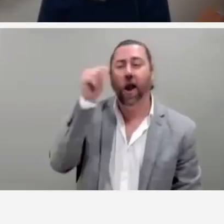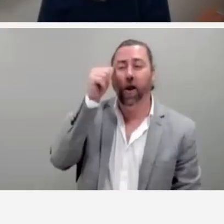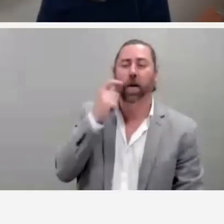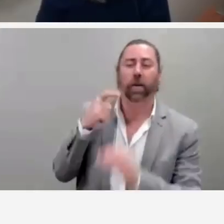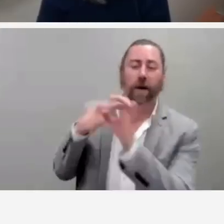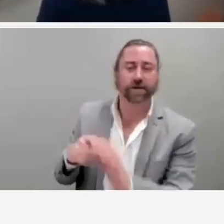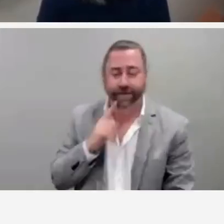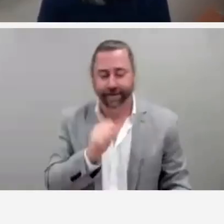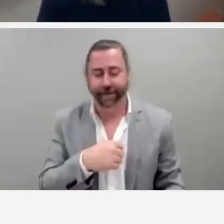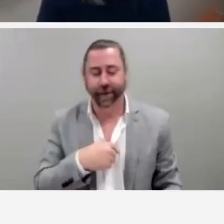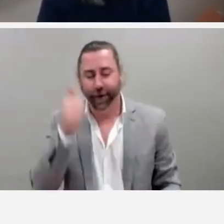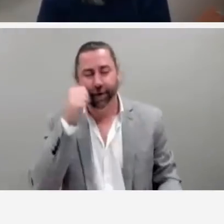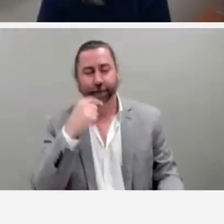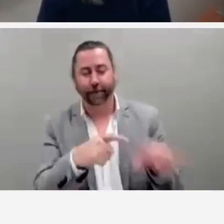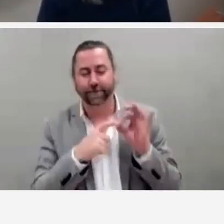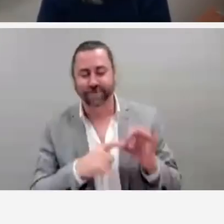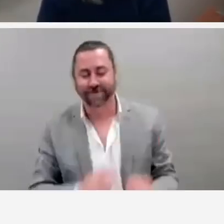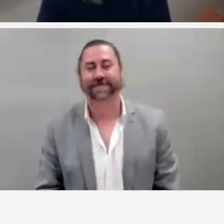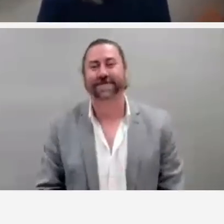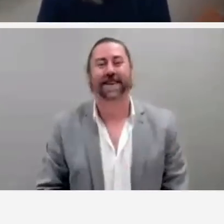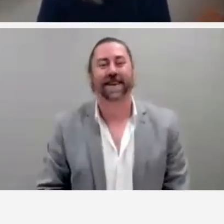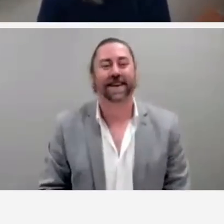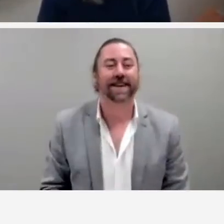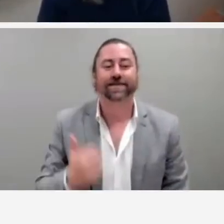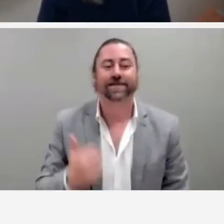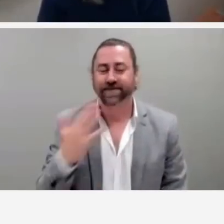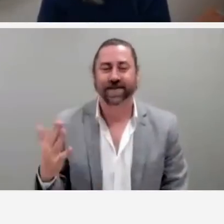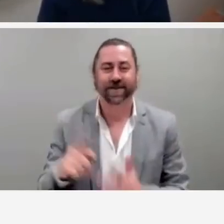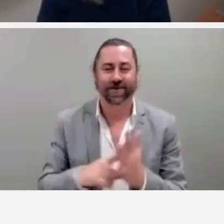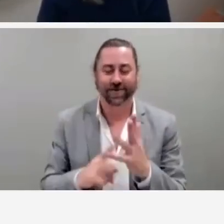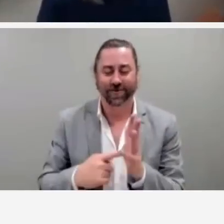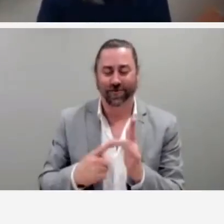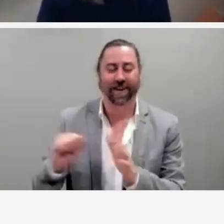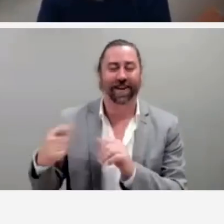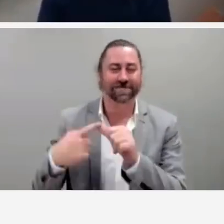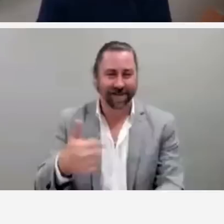I did. Yes. Okay. Well thanks. Thanks for that question.